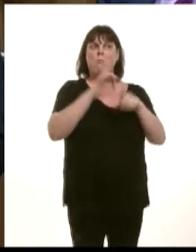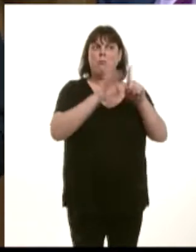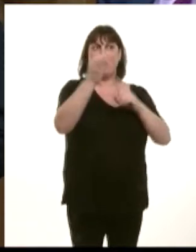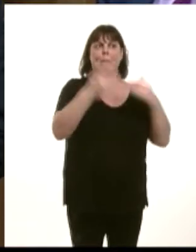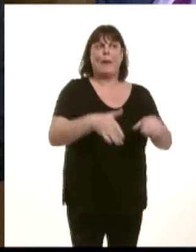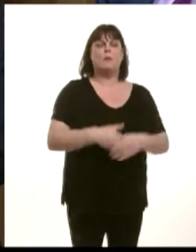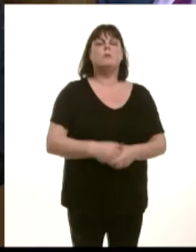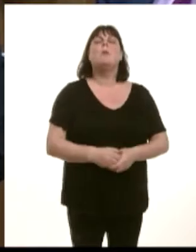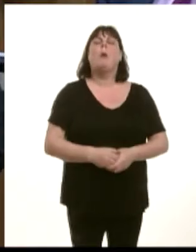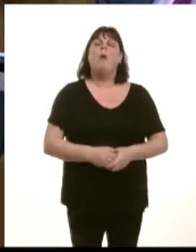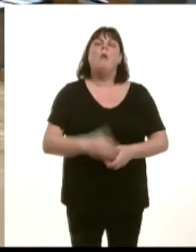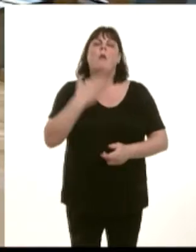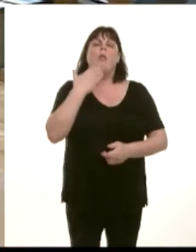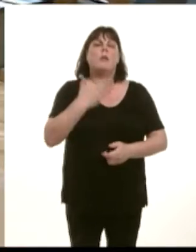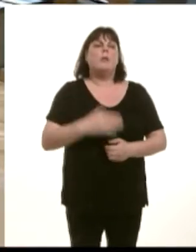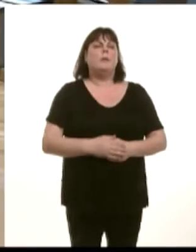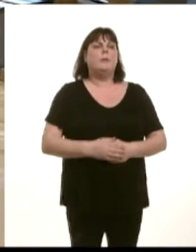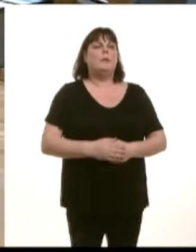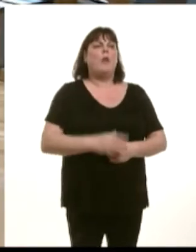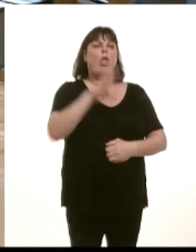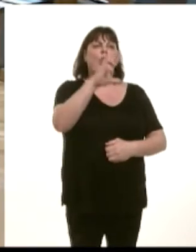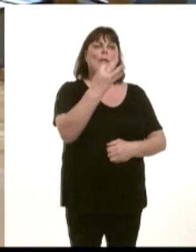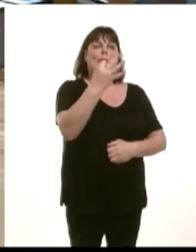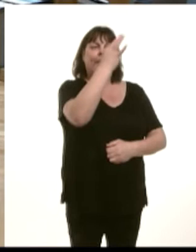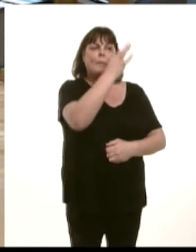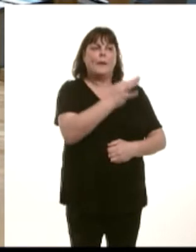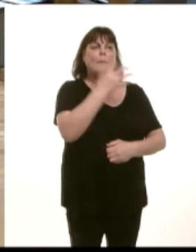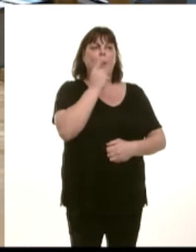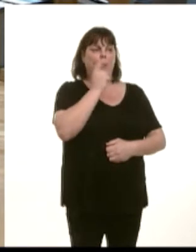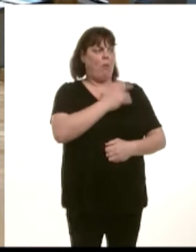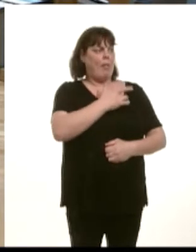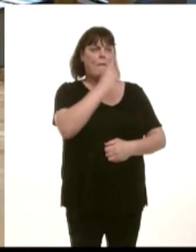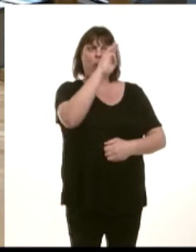A recent report shows, too, that only 38% of patients in Wales who have suffered a heart